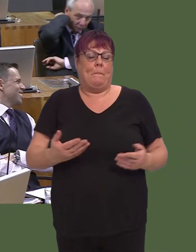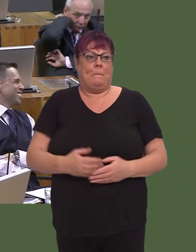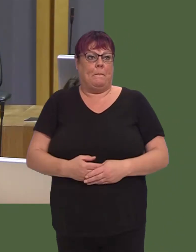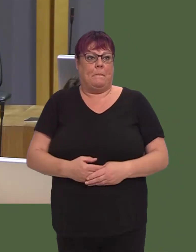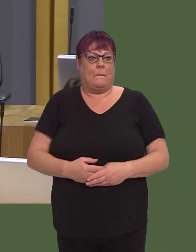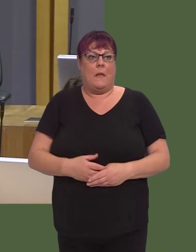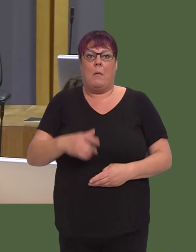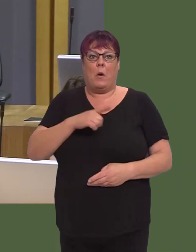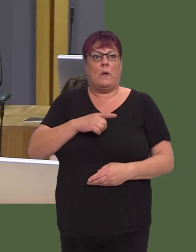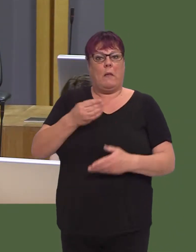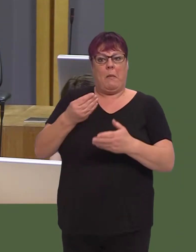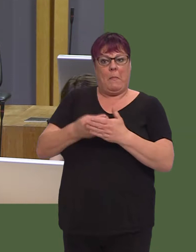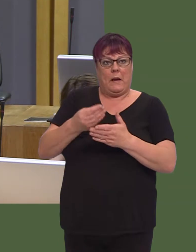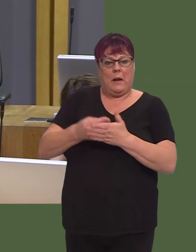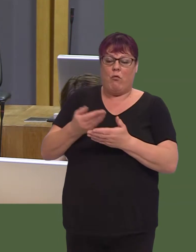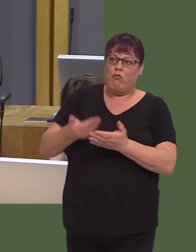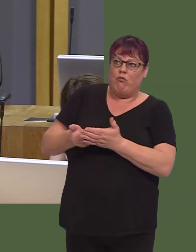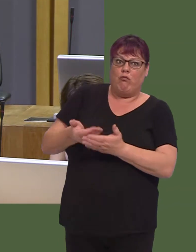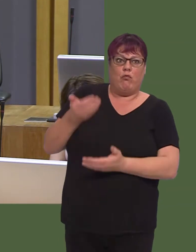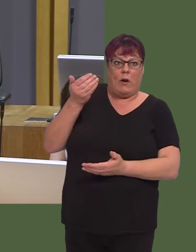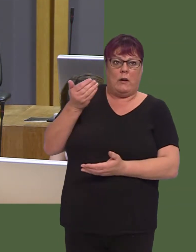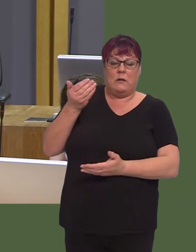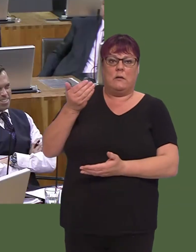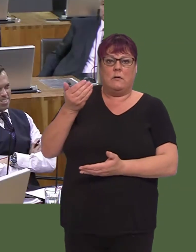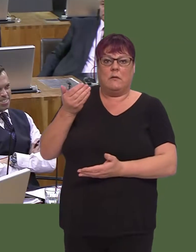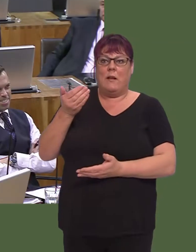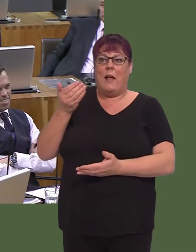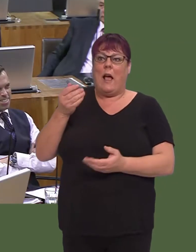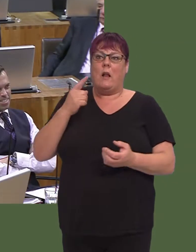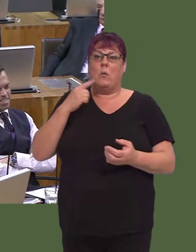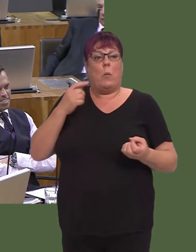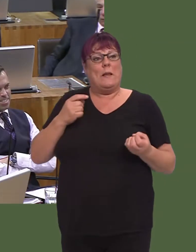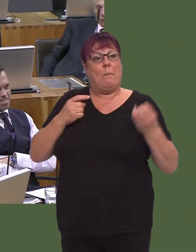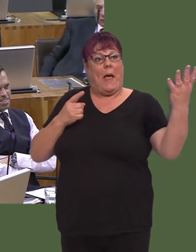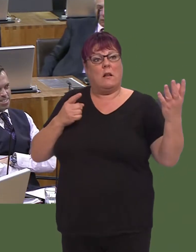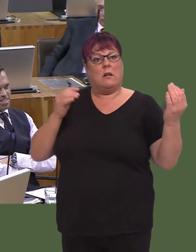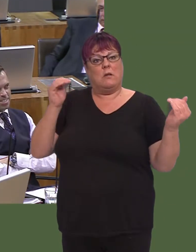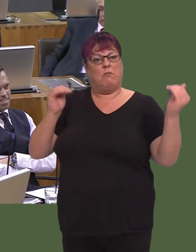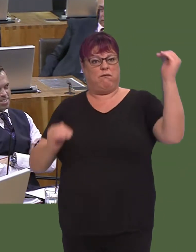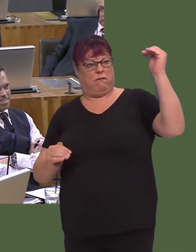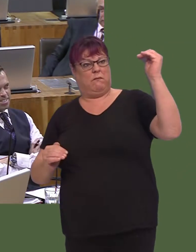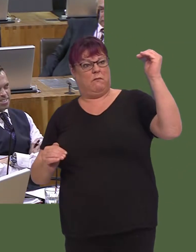It's beyond debate that the revenue that we raise is less than what we spend.